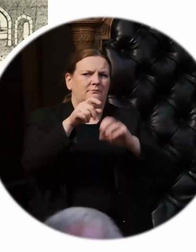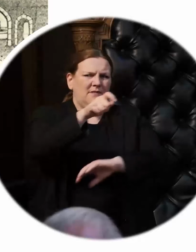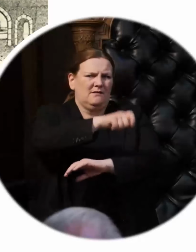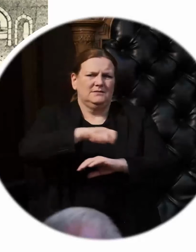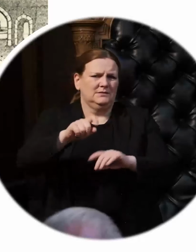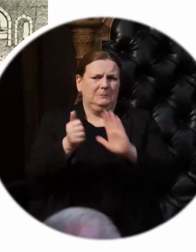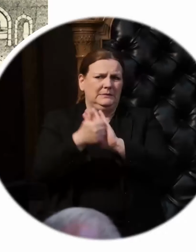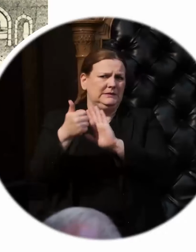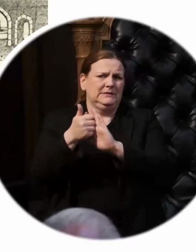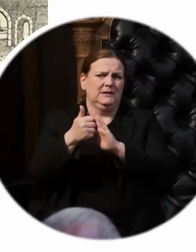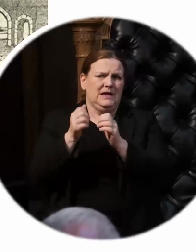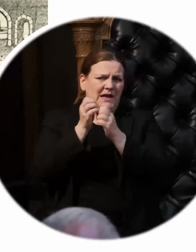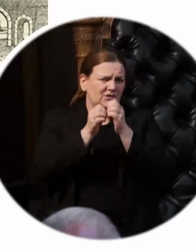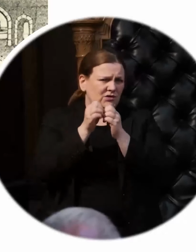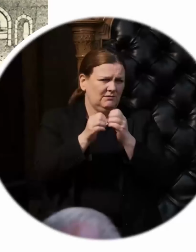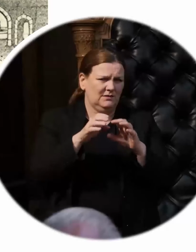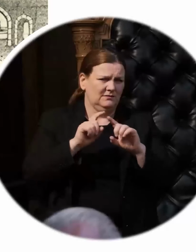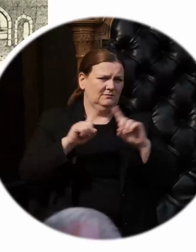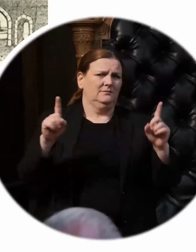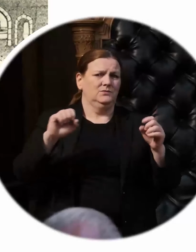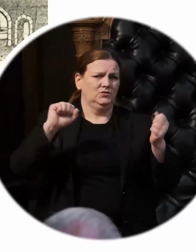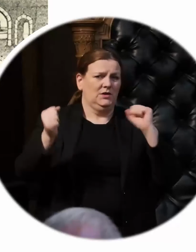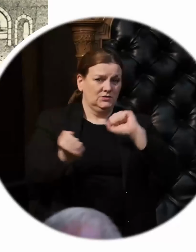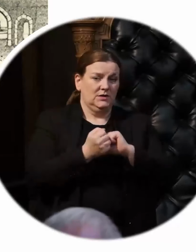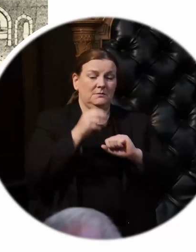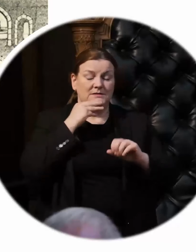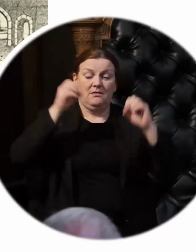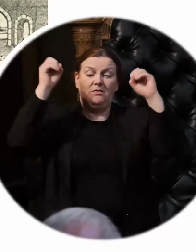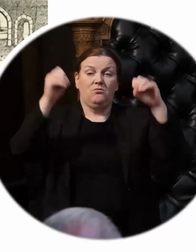engineering works are all being kind of dumped down upon society.